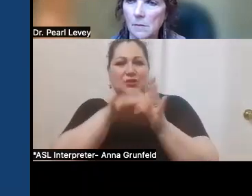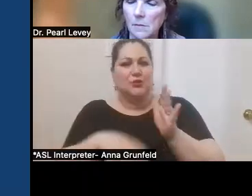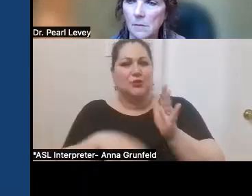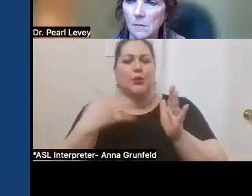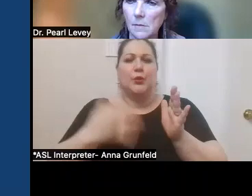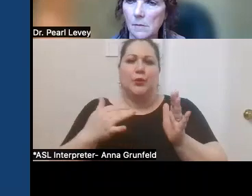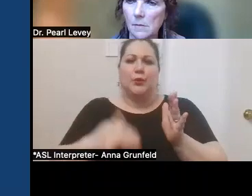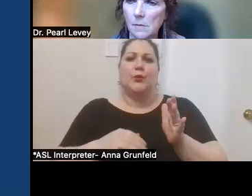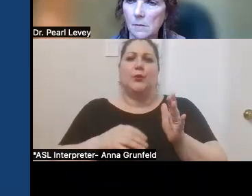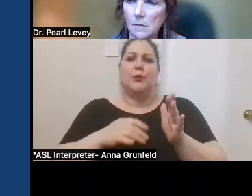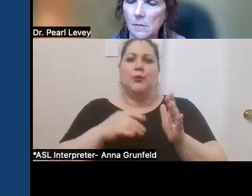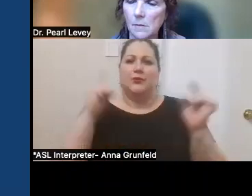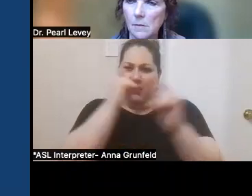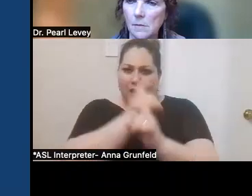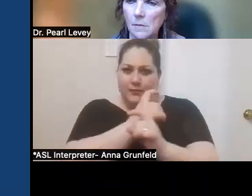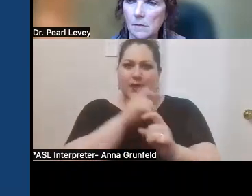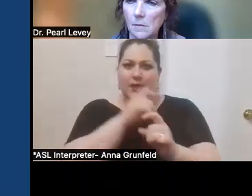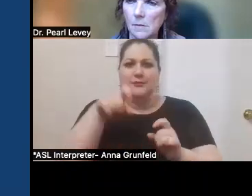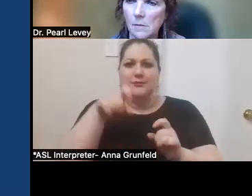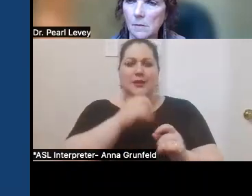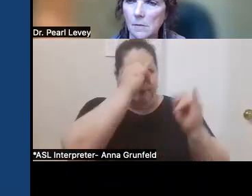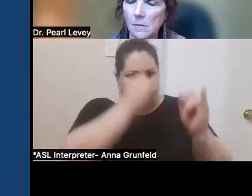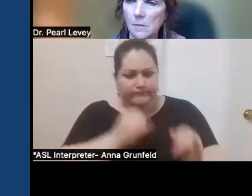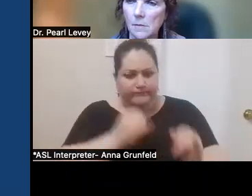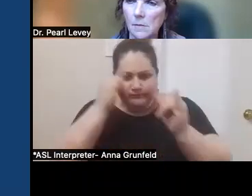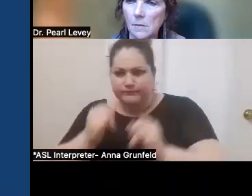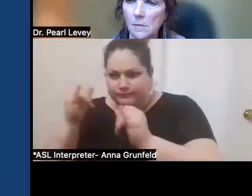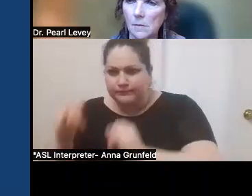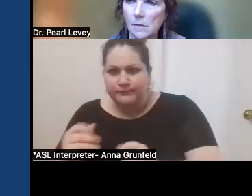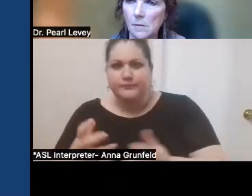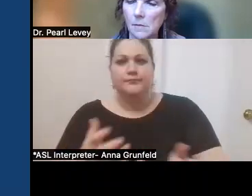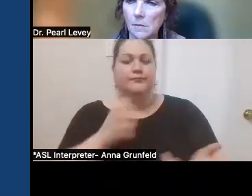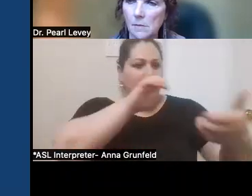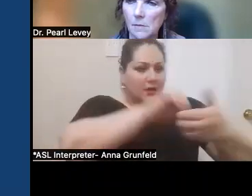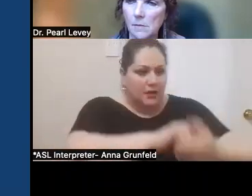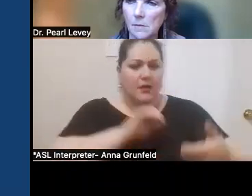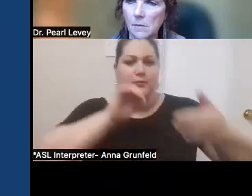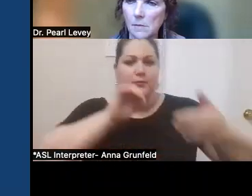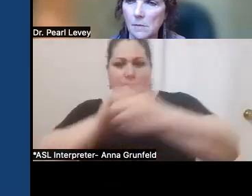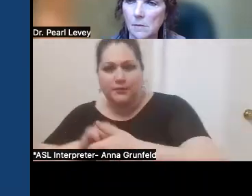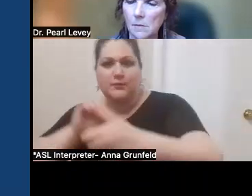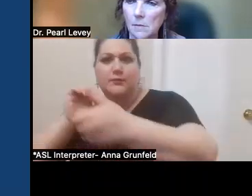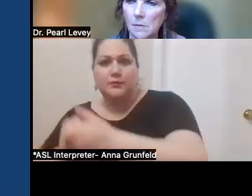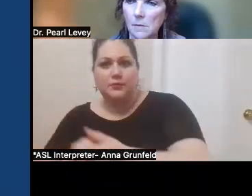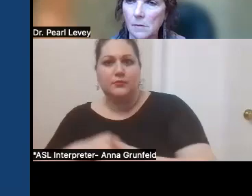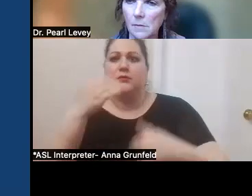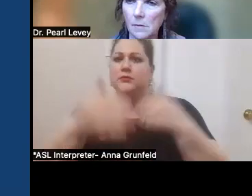way you resolve those is through collaboration and ongoing active discussion and communication.